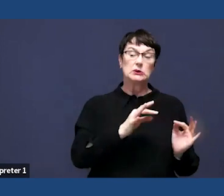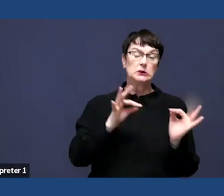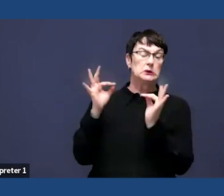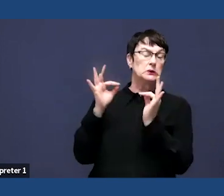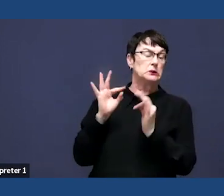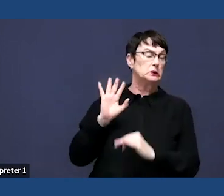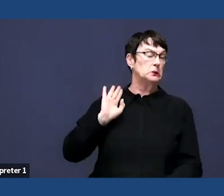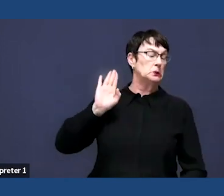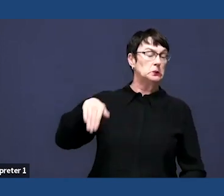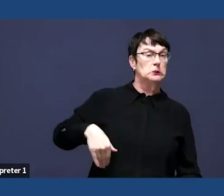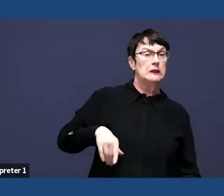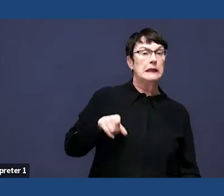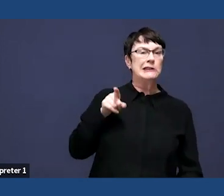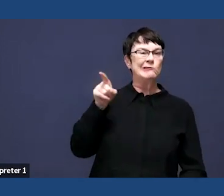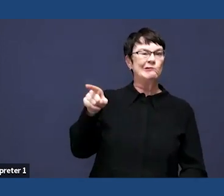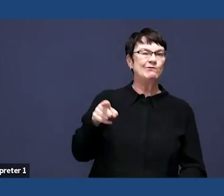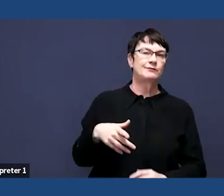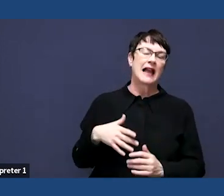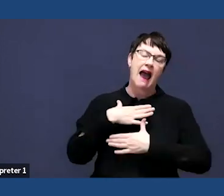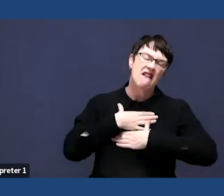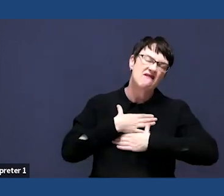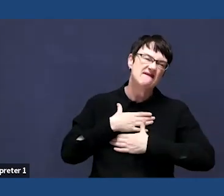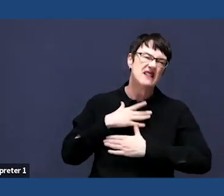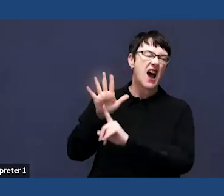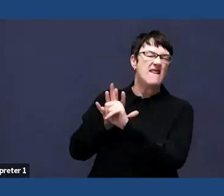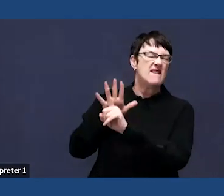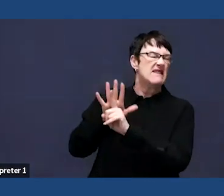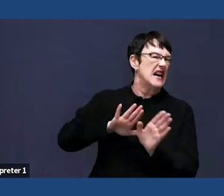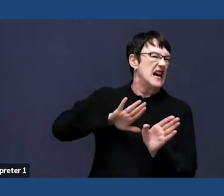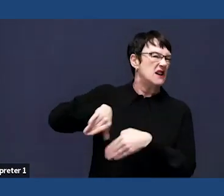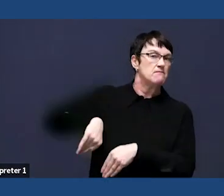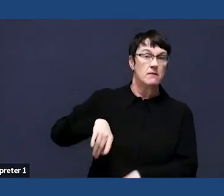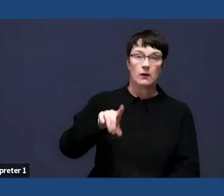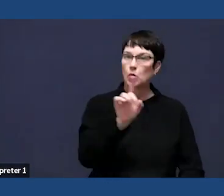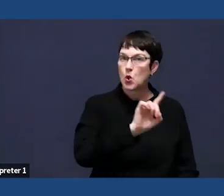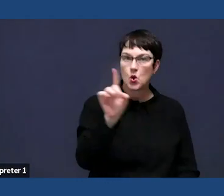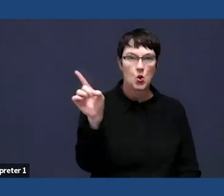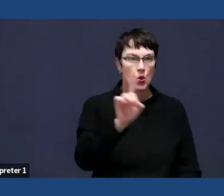We really pushed hard in the negotiations for the Sustainable Development Goals to make